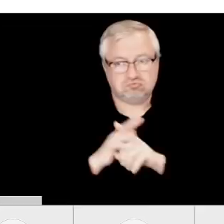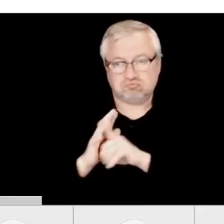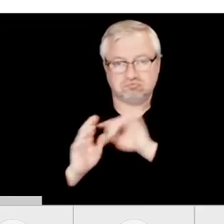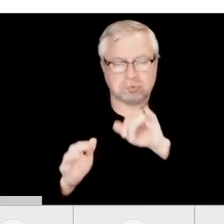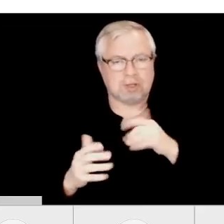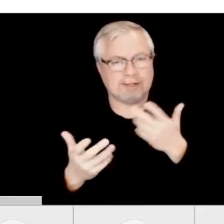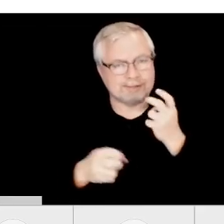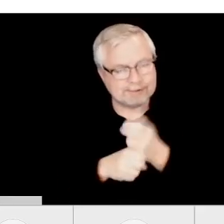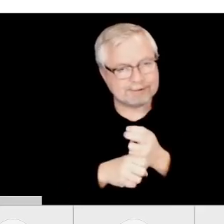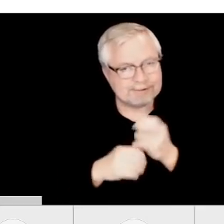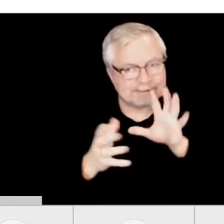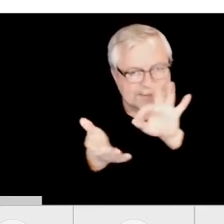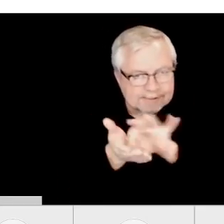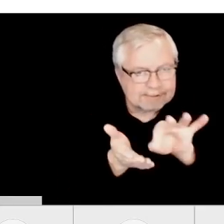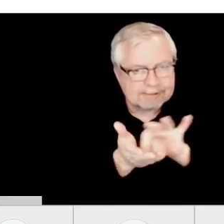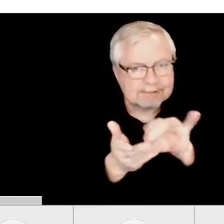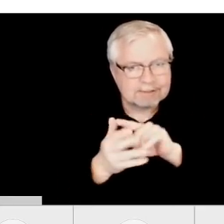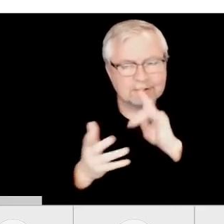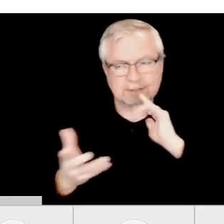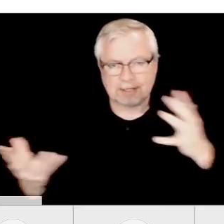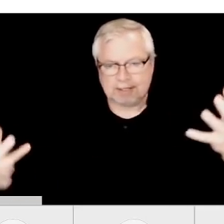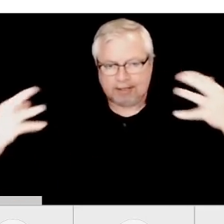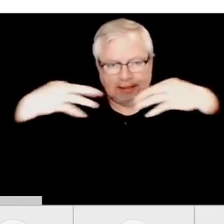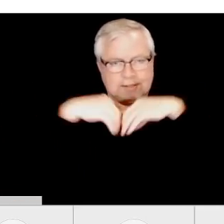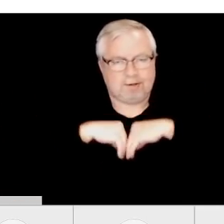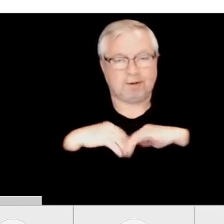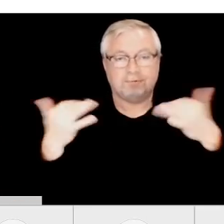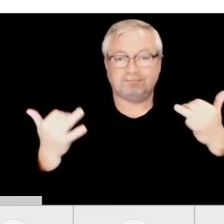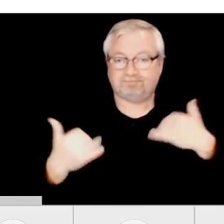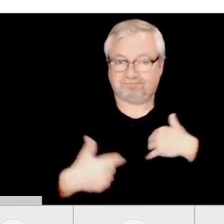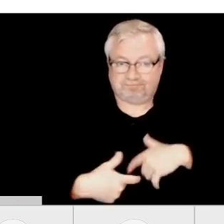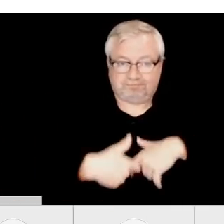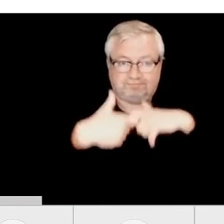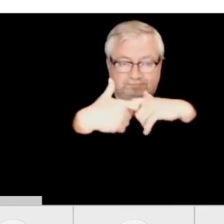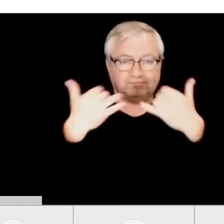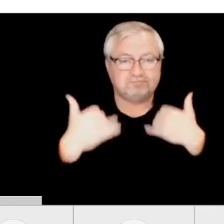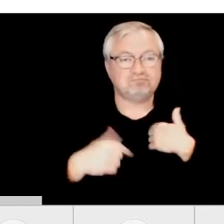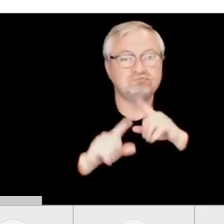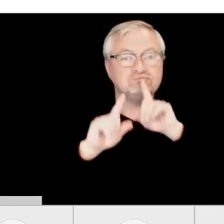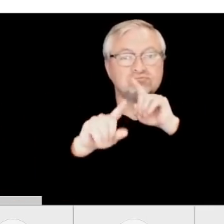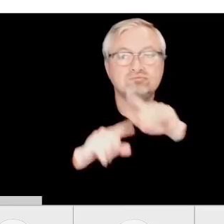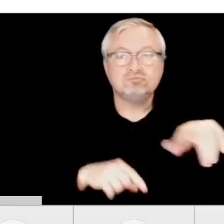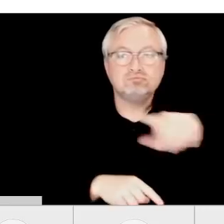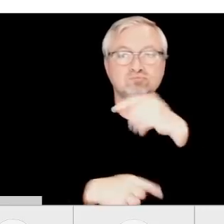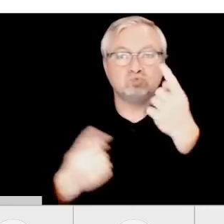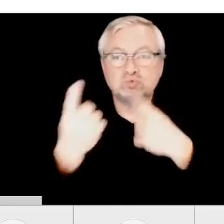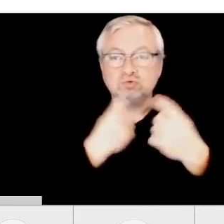So I'll pause there and look forward to answering your questions.